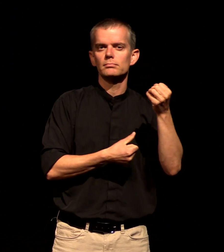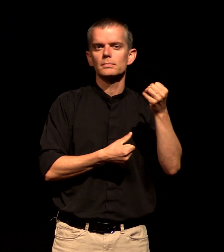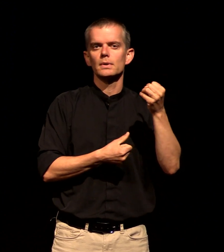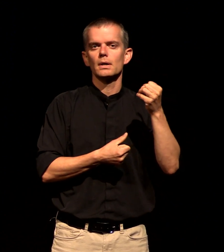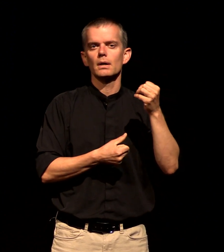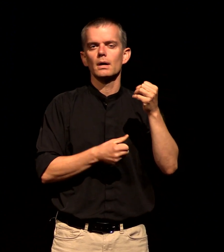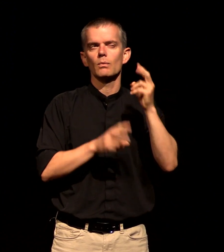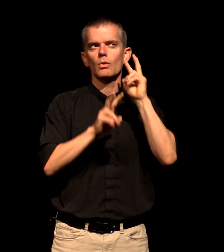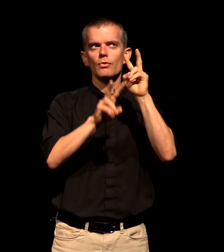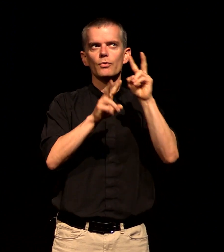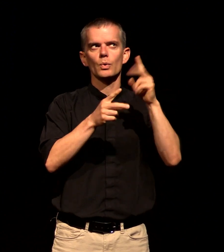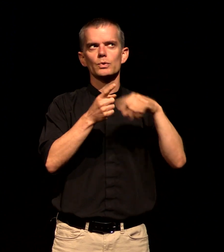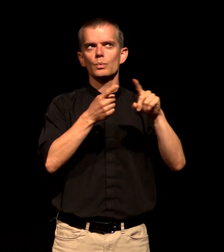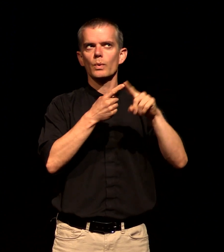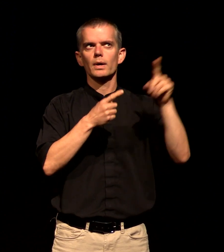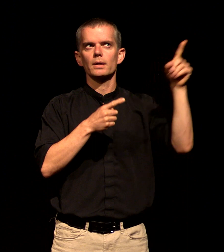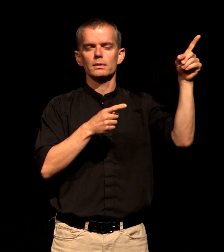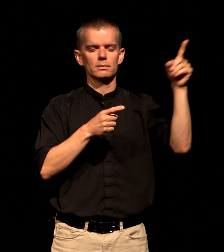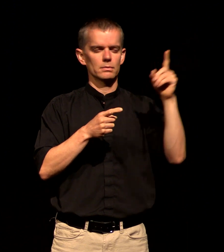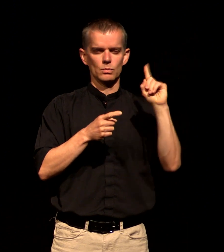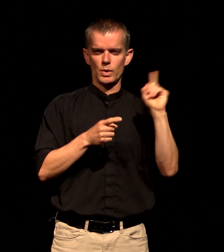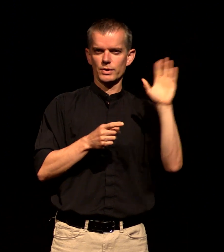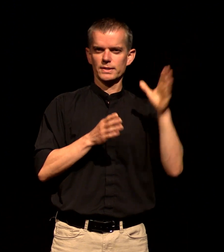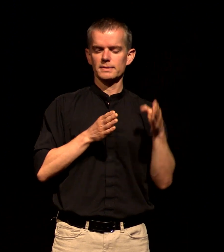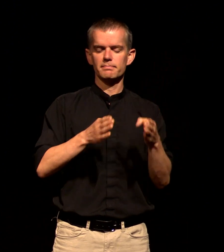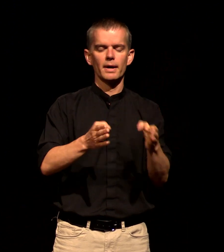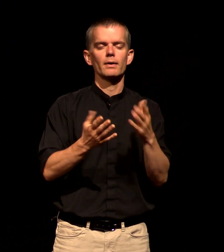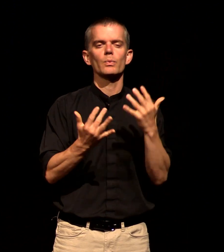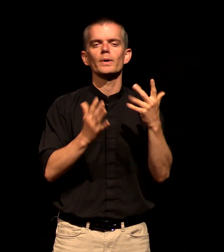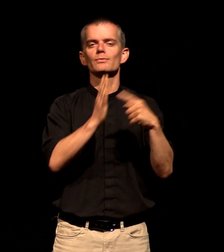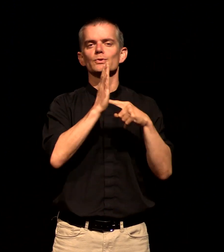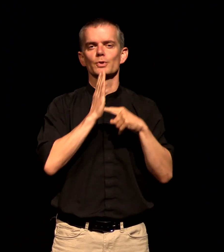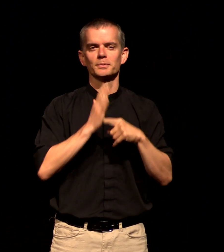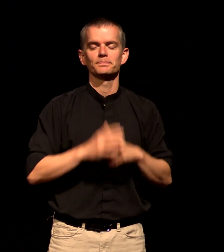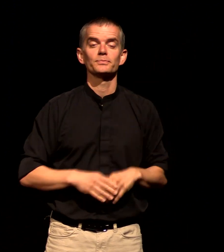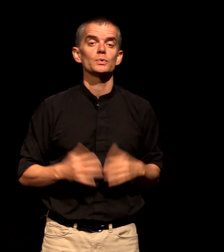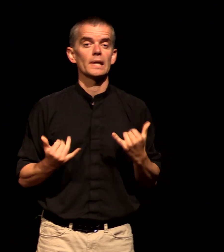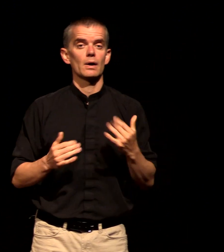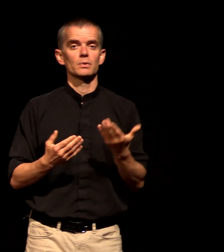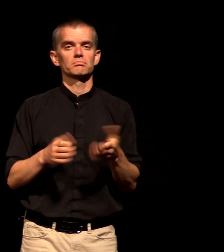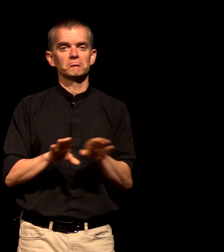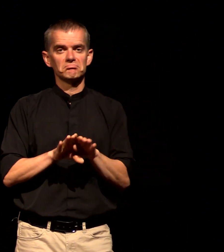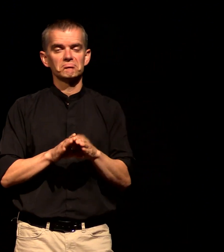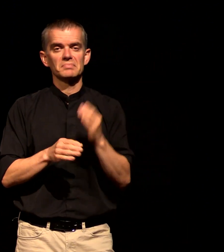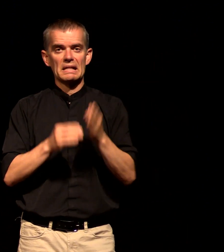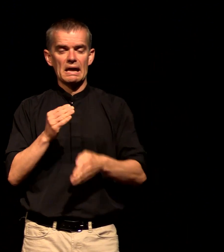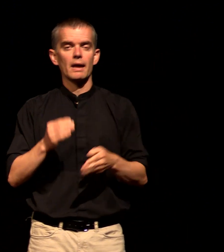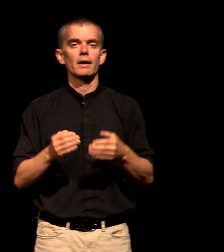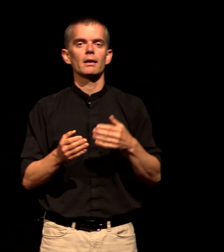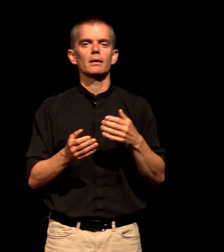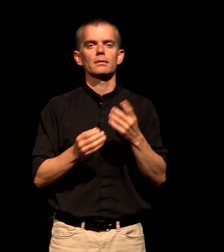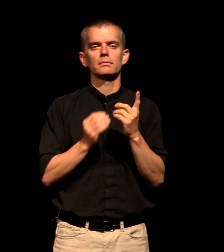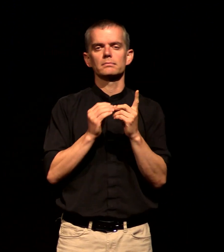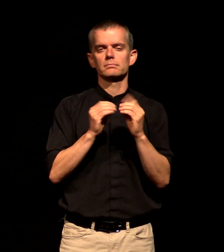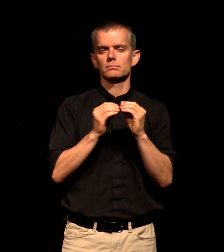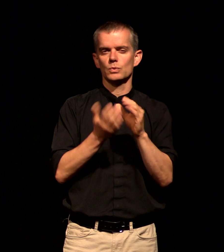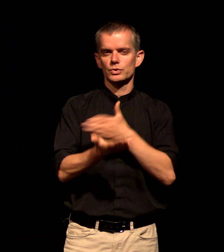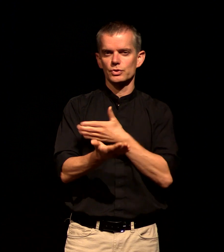God. So to conclude, we're actually going to sing and I'm going to join in the singing. Natalie and Duane are going to